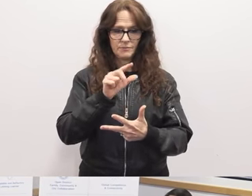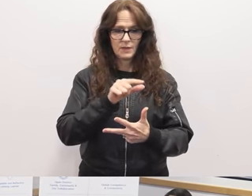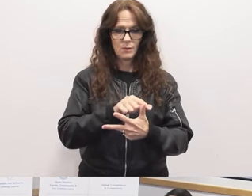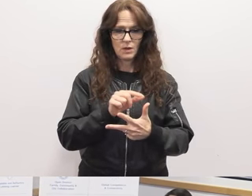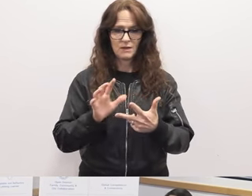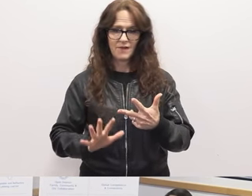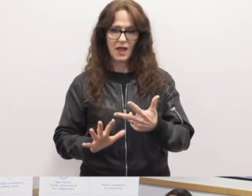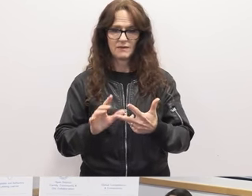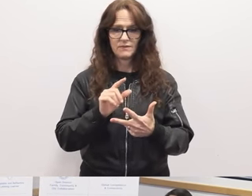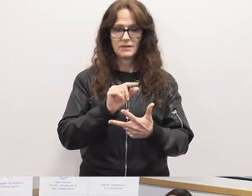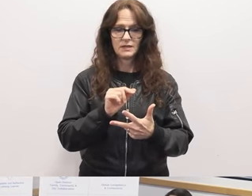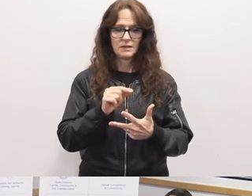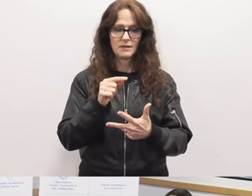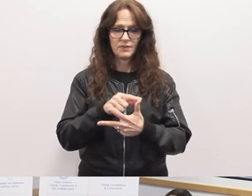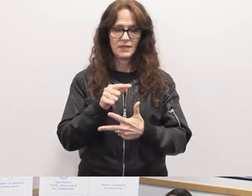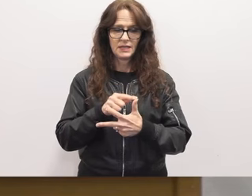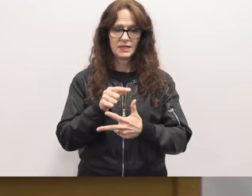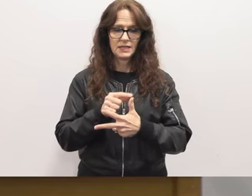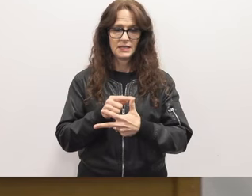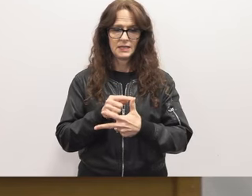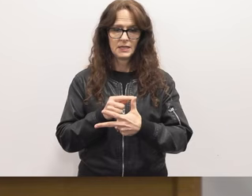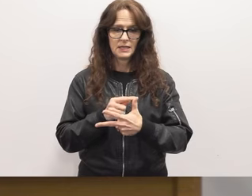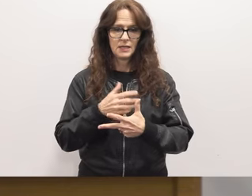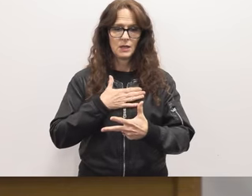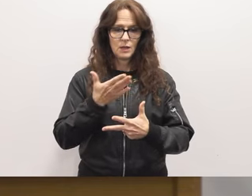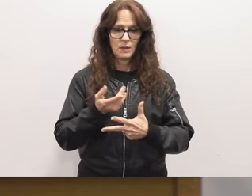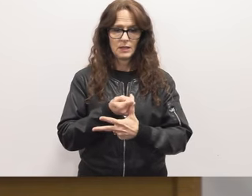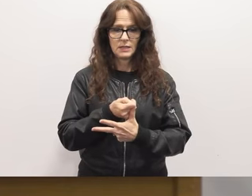And so this is actually one that I was willing to delete.